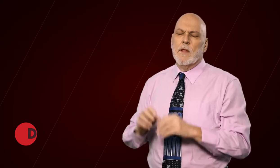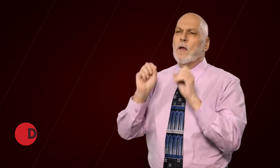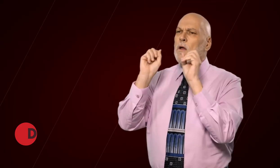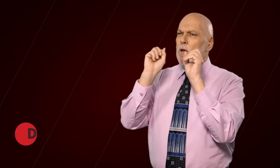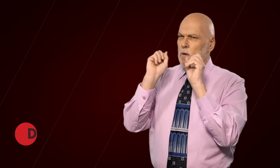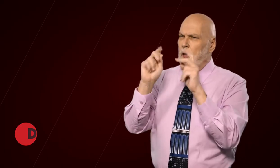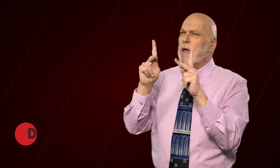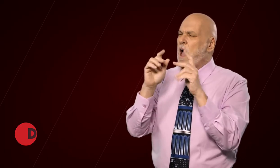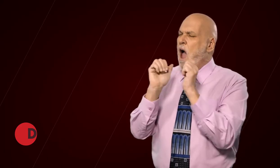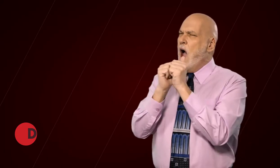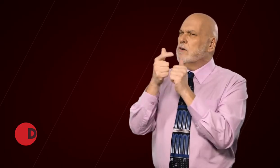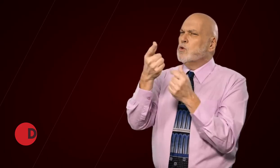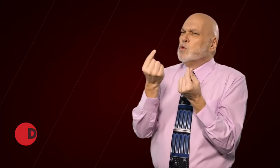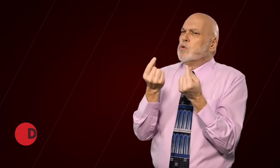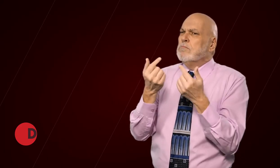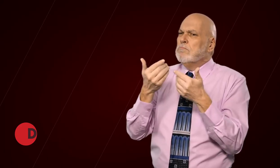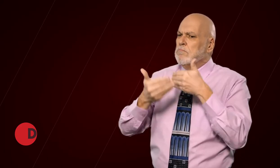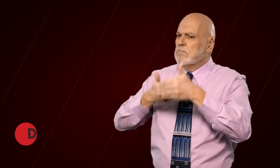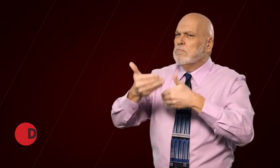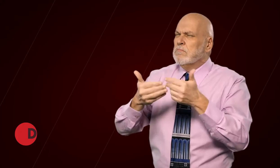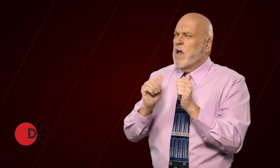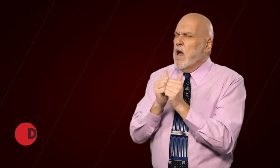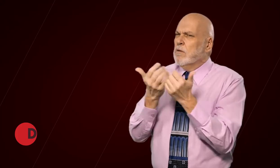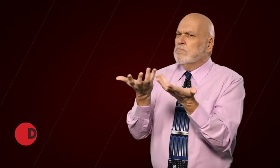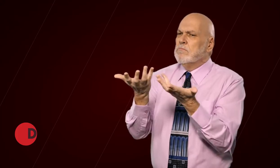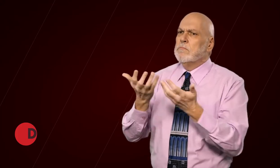[Anselmo]: How are you doing this?